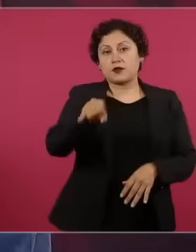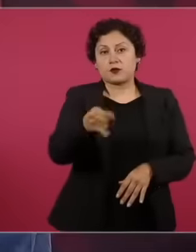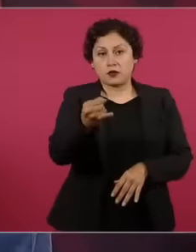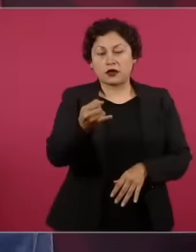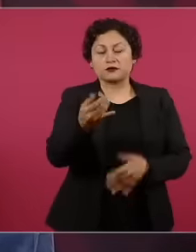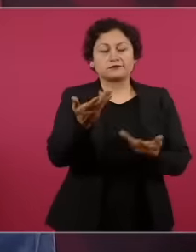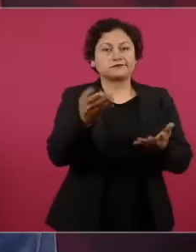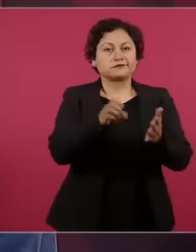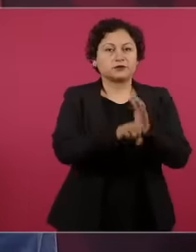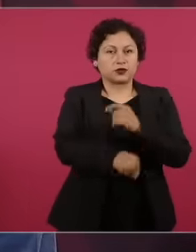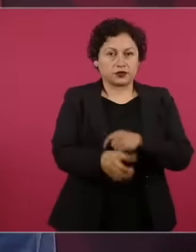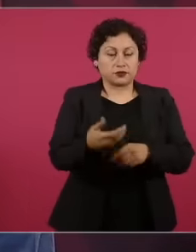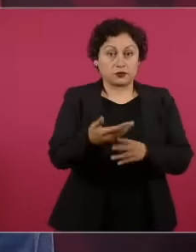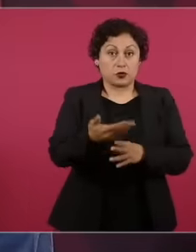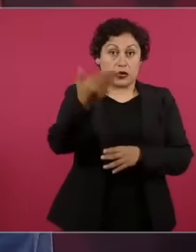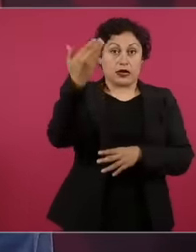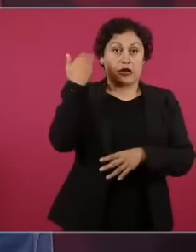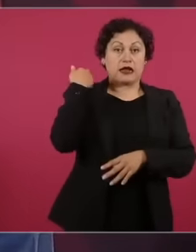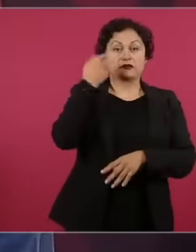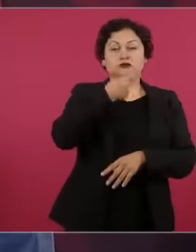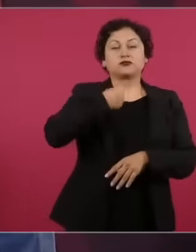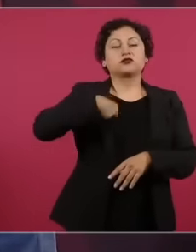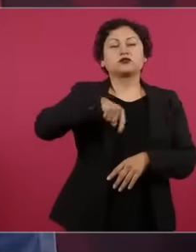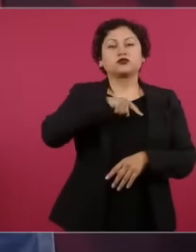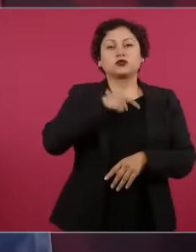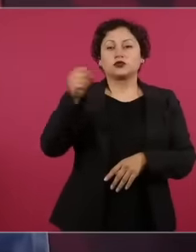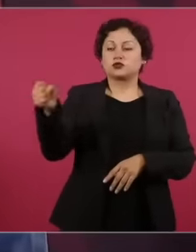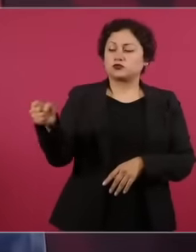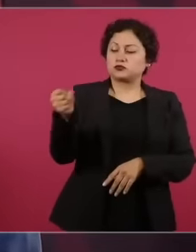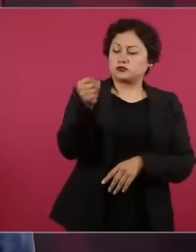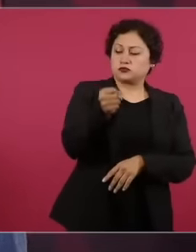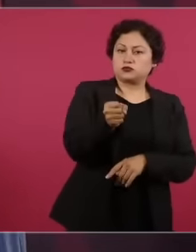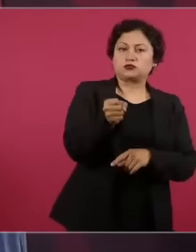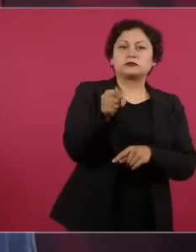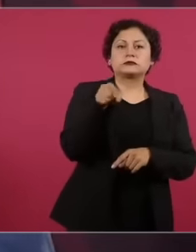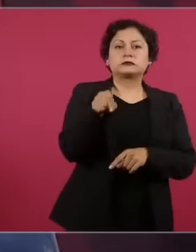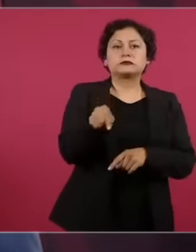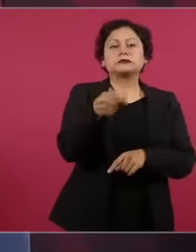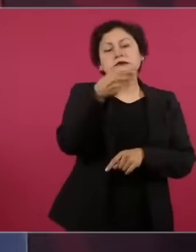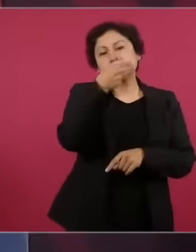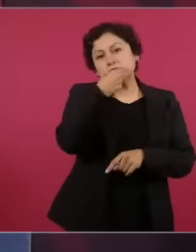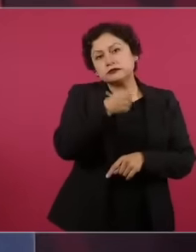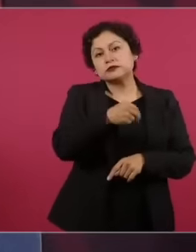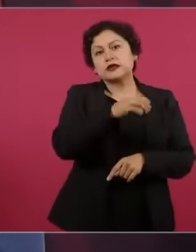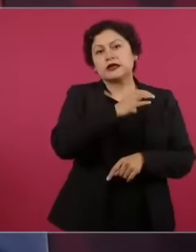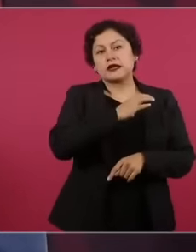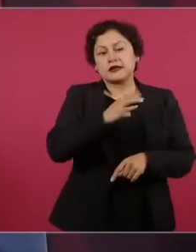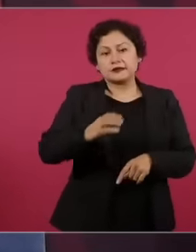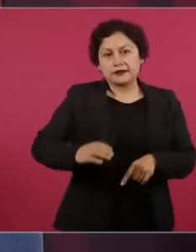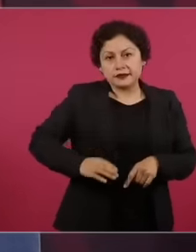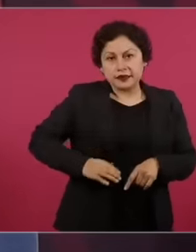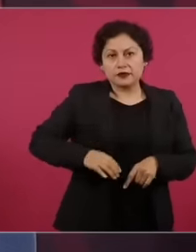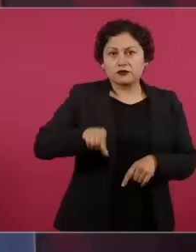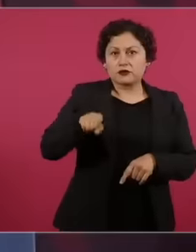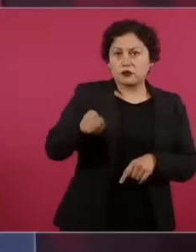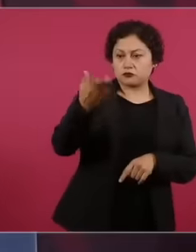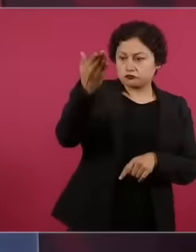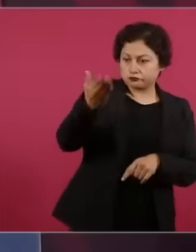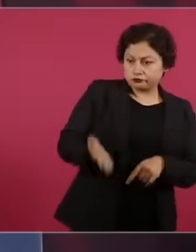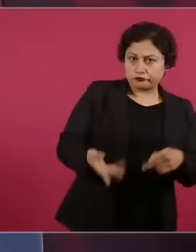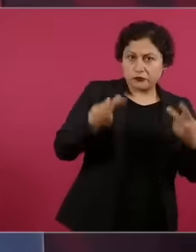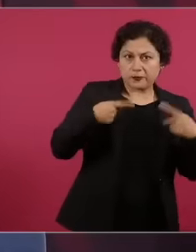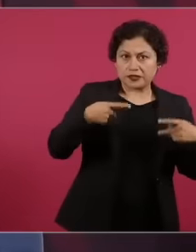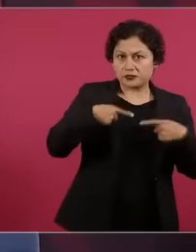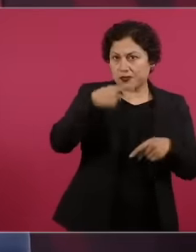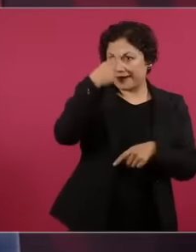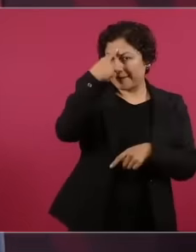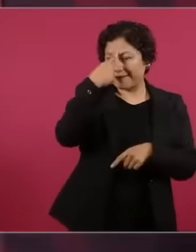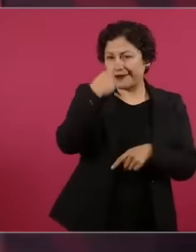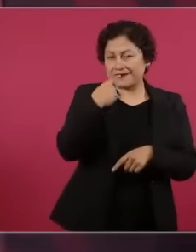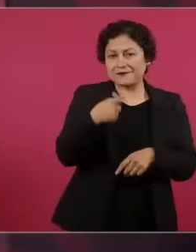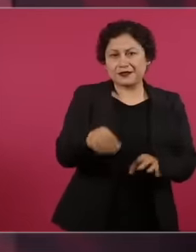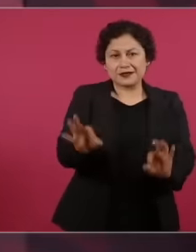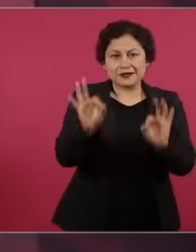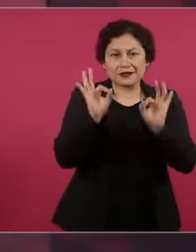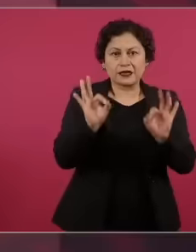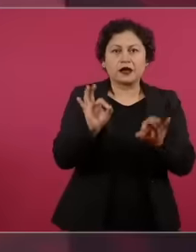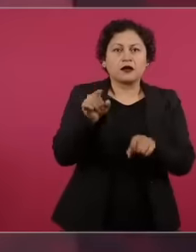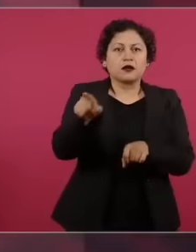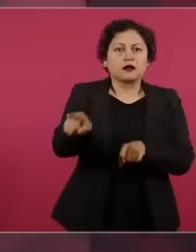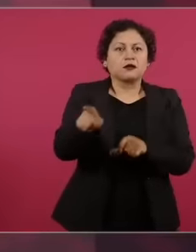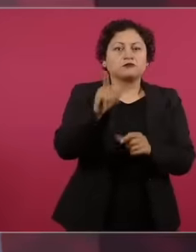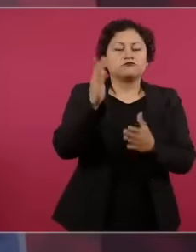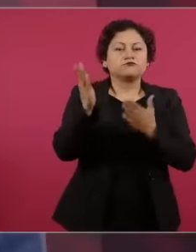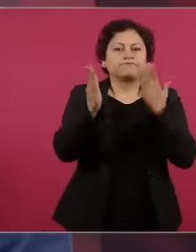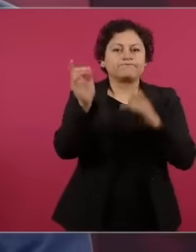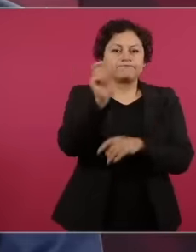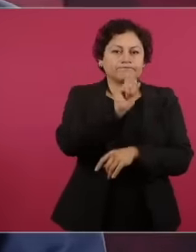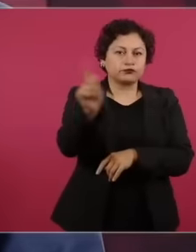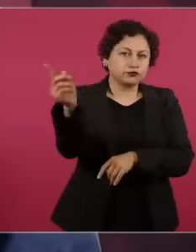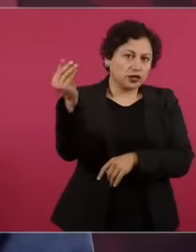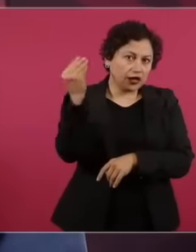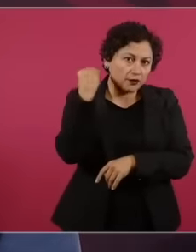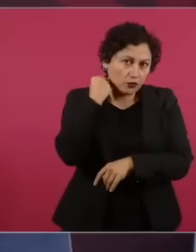lawyer candidate, but also this is a good man,